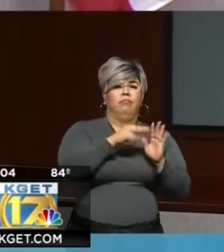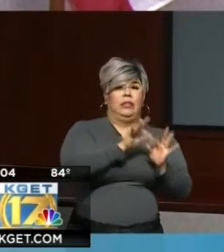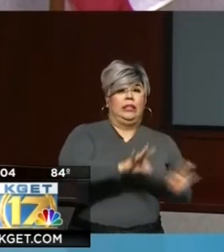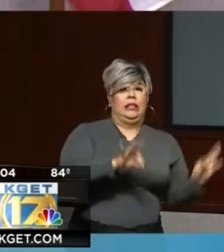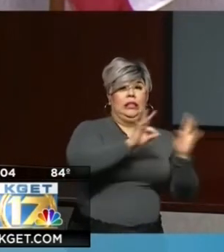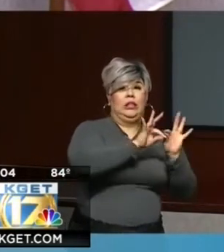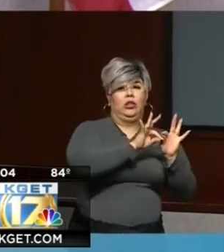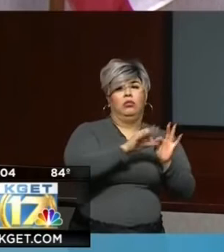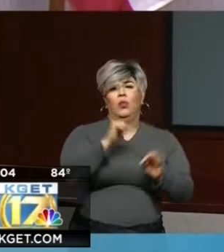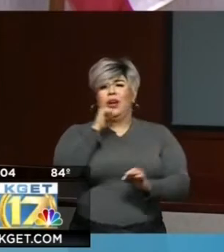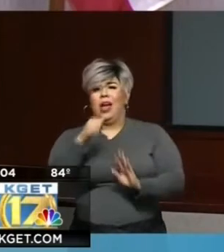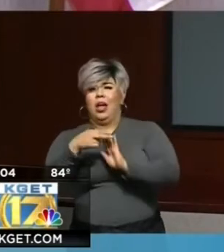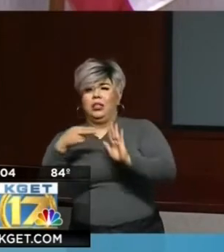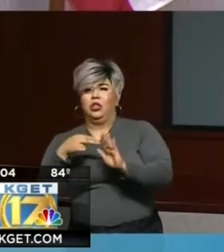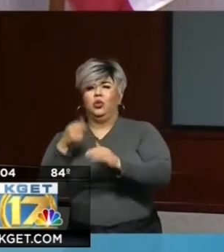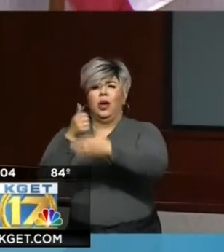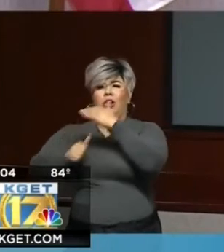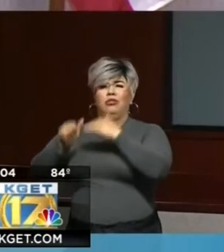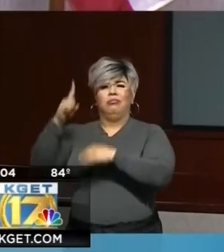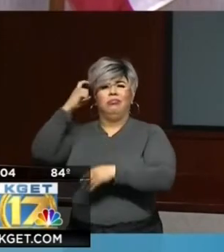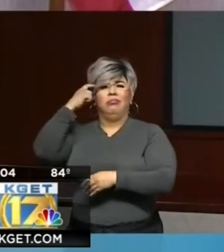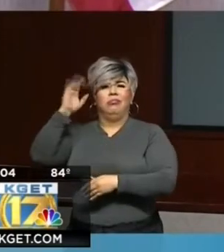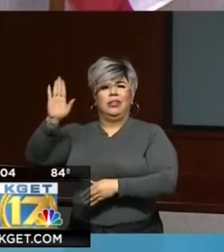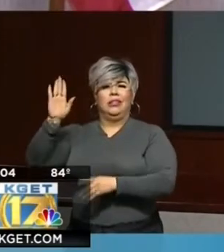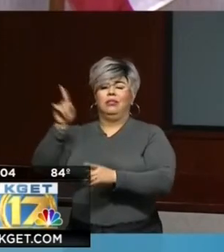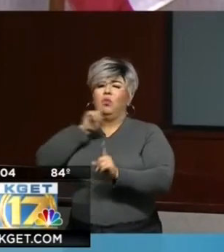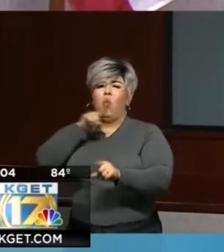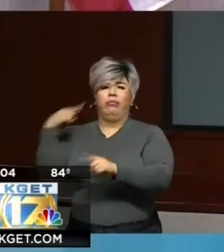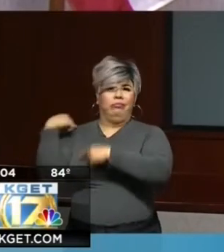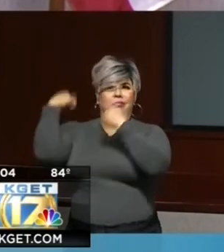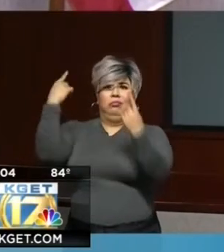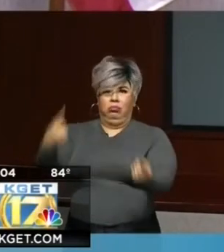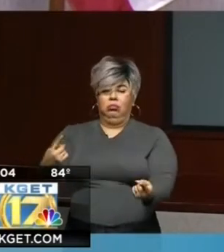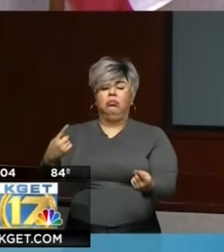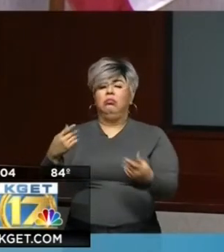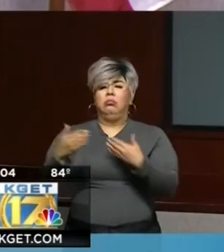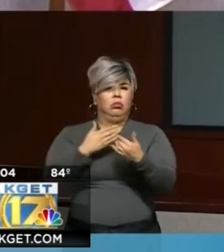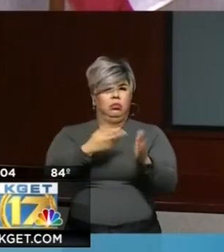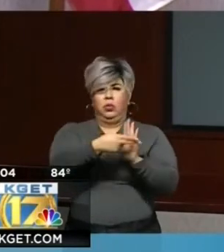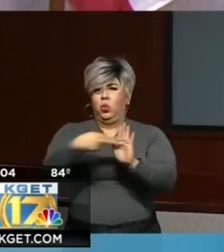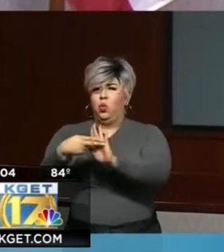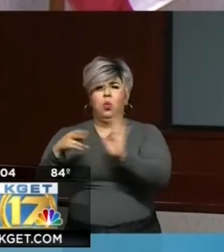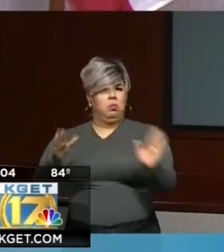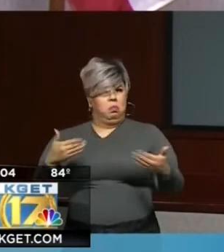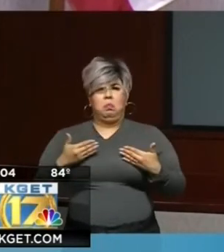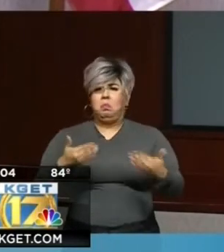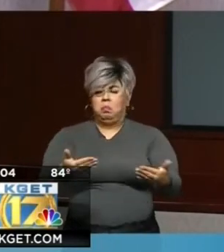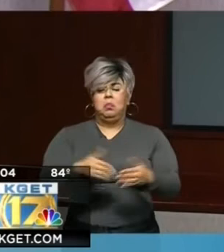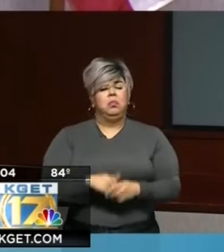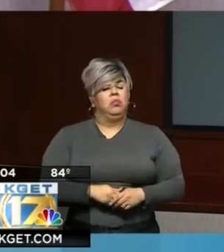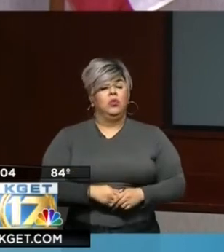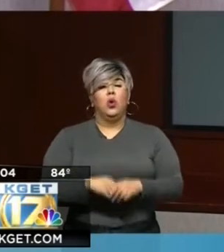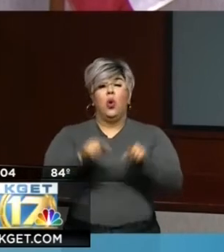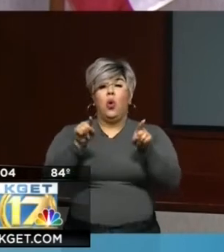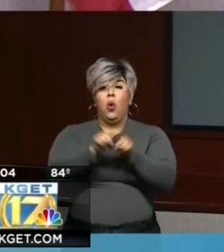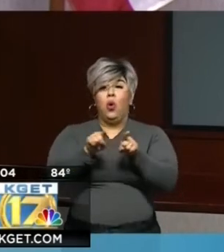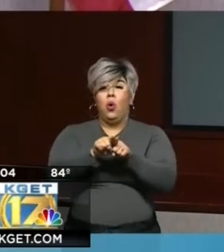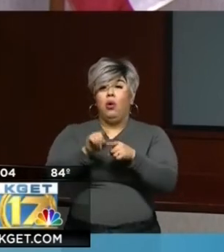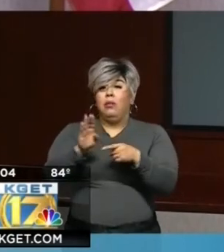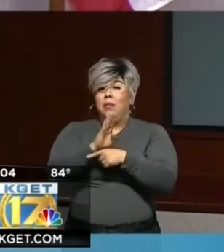WE WOULD ASK ALL THOSE BUSINESSES WHO EITHER HAVE BEEN ESSENTIAL OR NONESSENTIAL OVER THE GOVERNOR'S ORDERS -- ORDERS